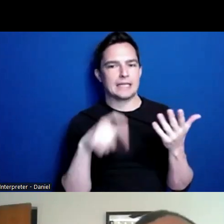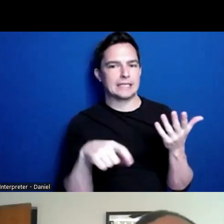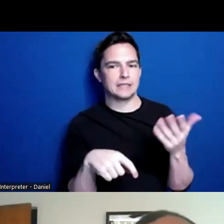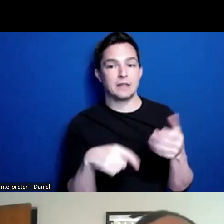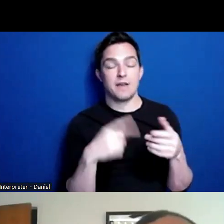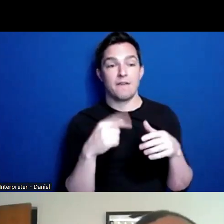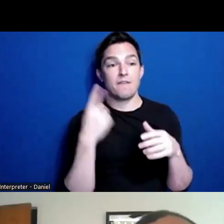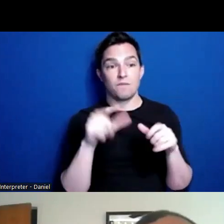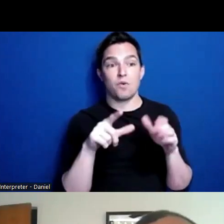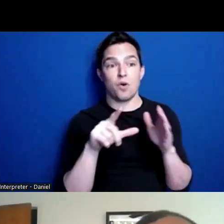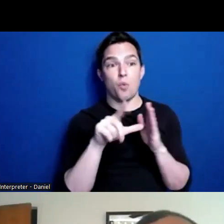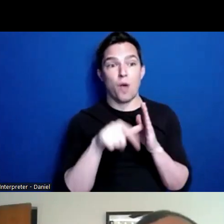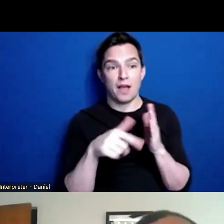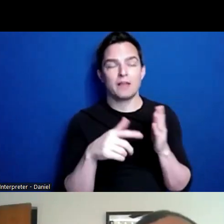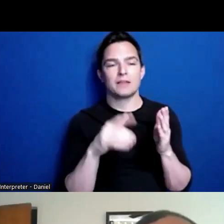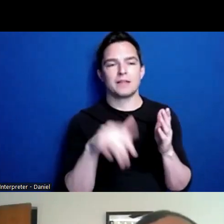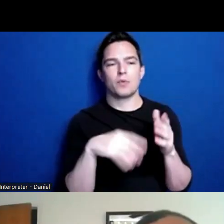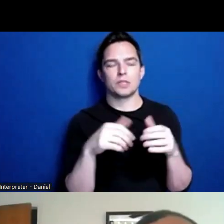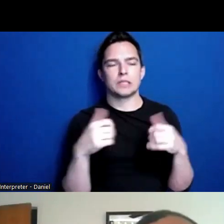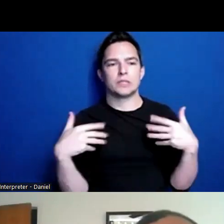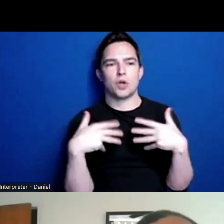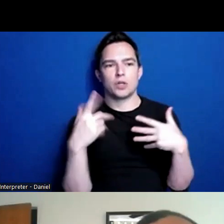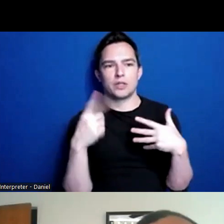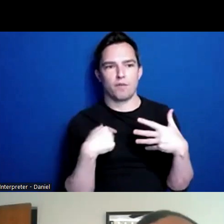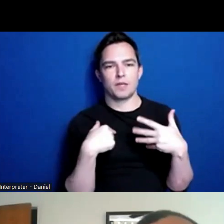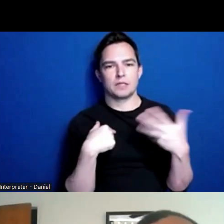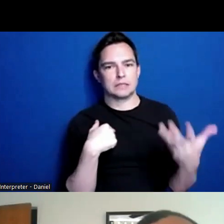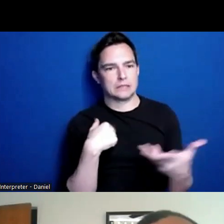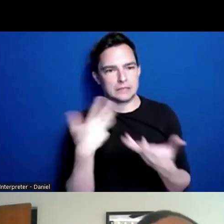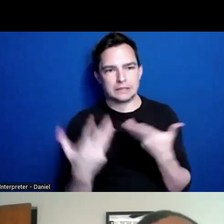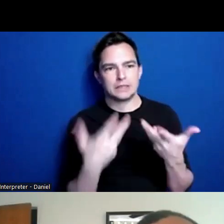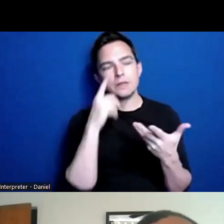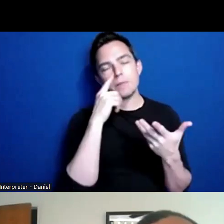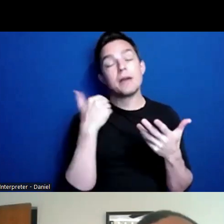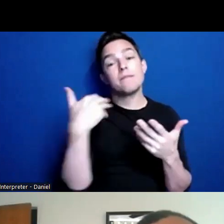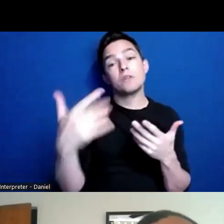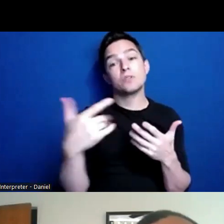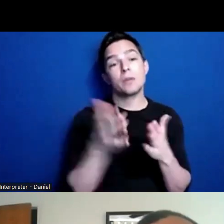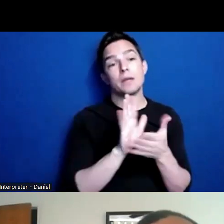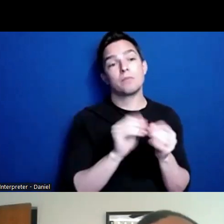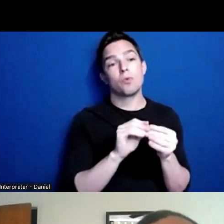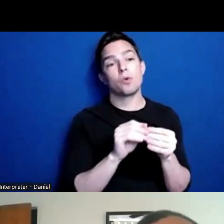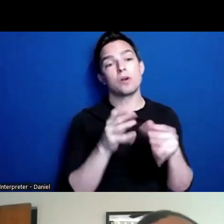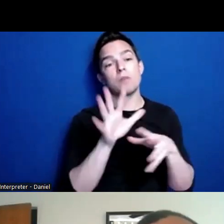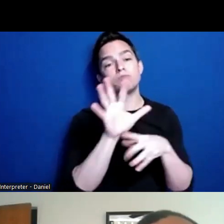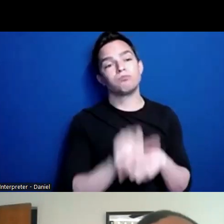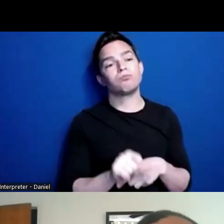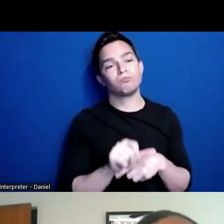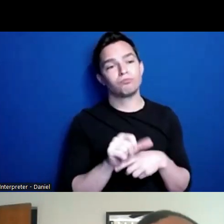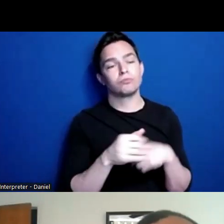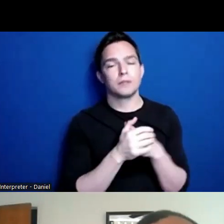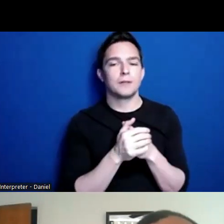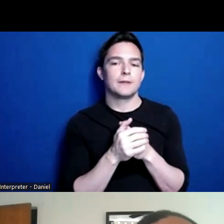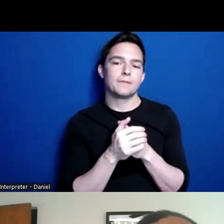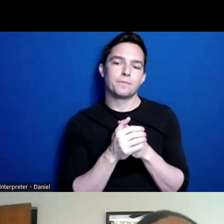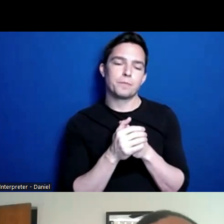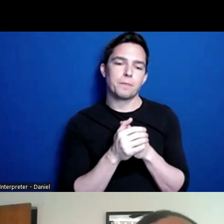that was very daunting for me. But I eventually got more and more used to it and more comfortable